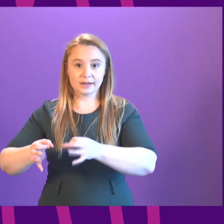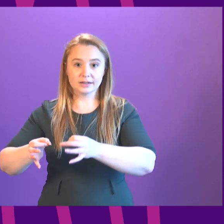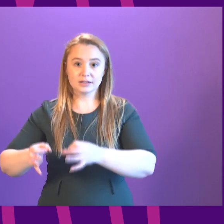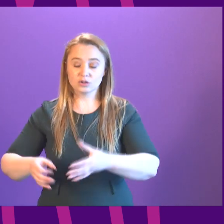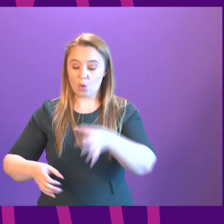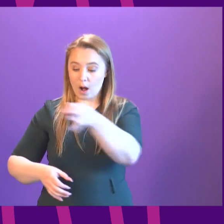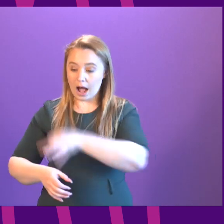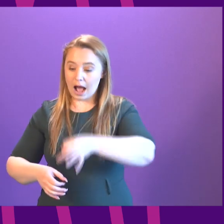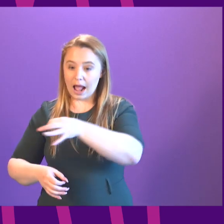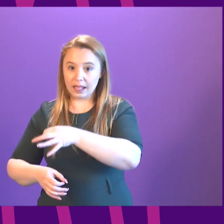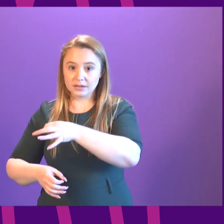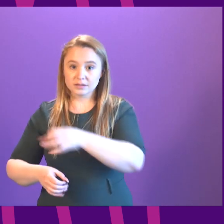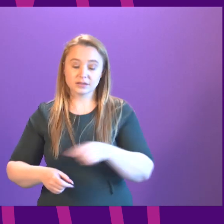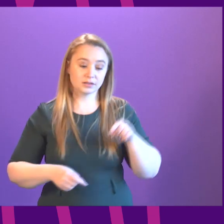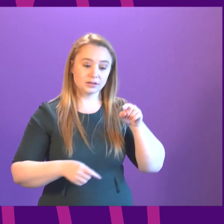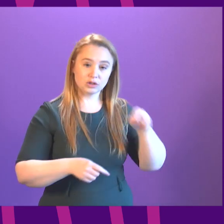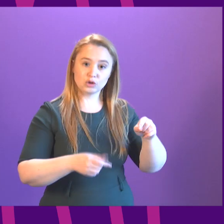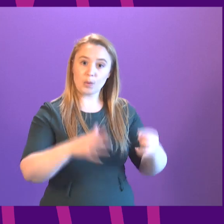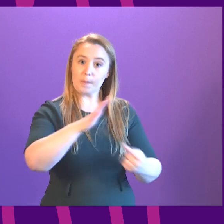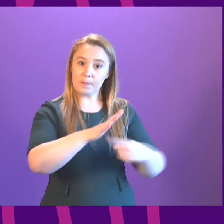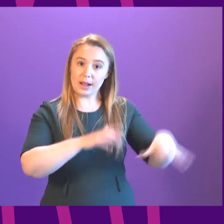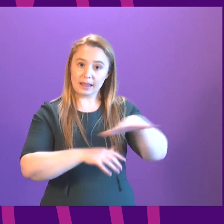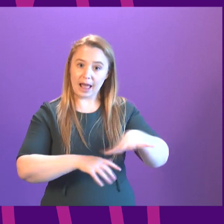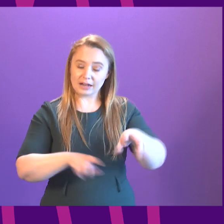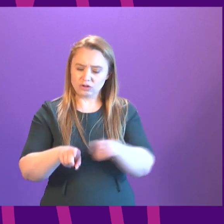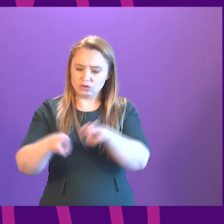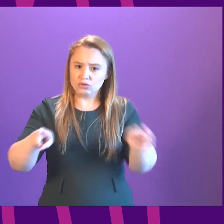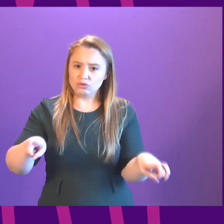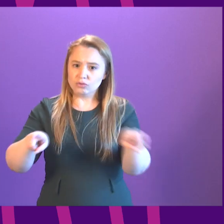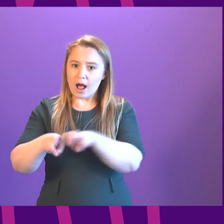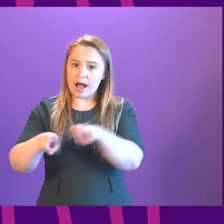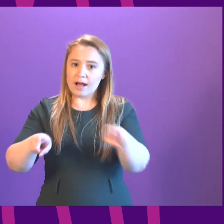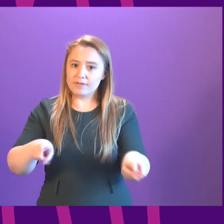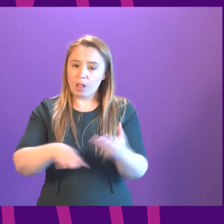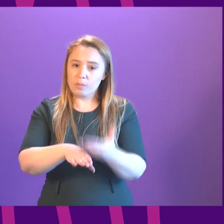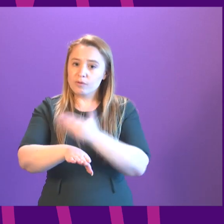from Christmas eve to boxing day? Only a very small minority of people will travel, so the